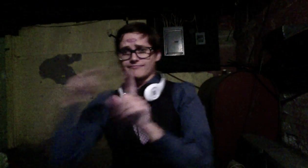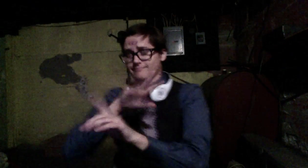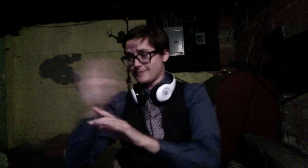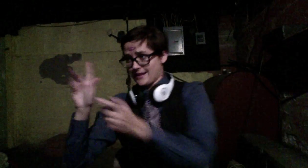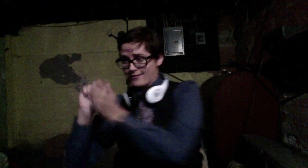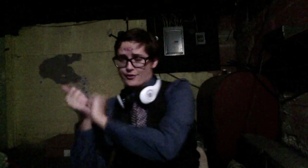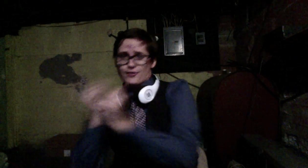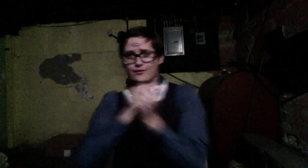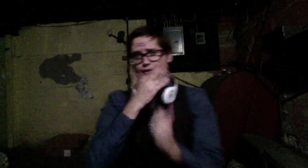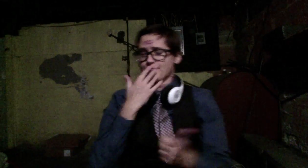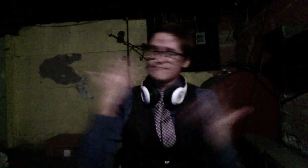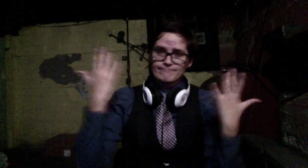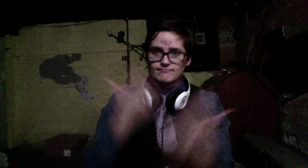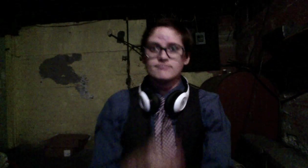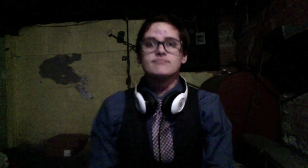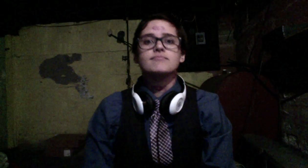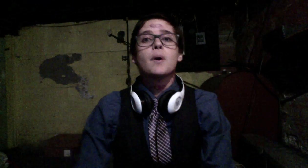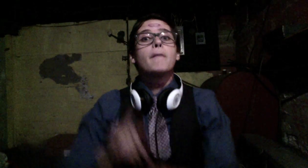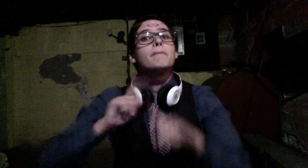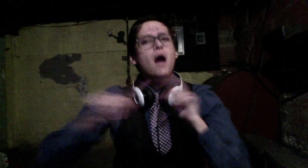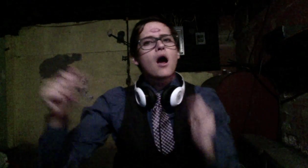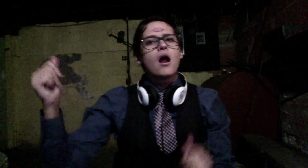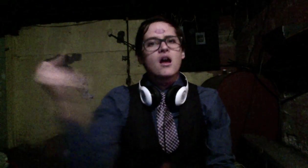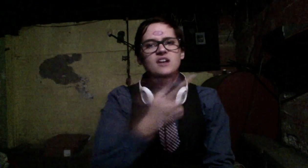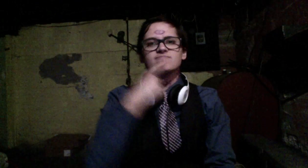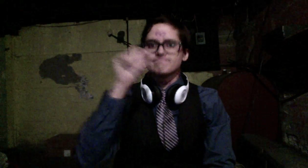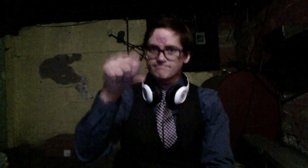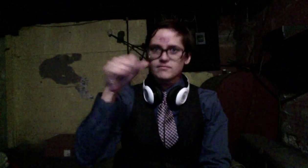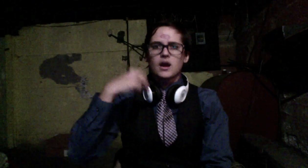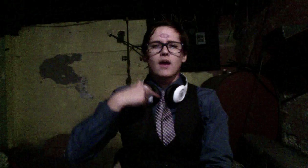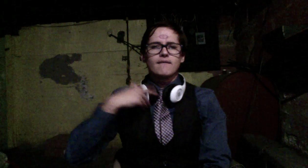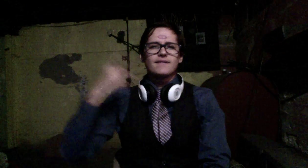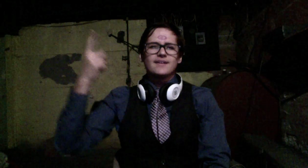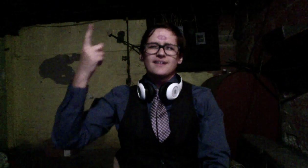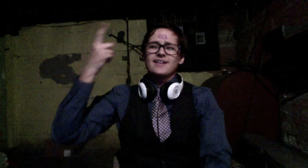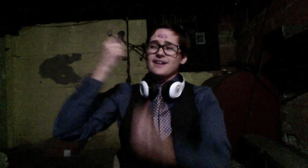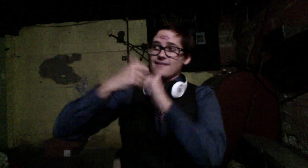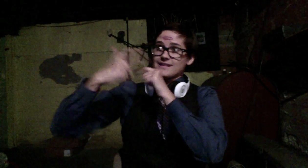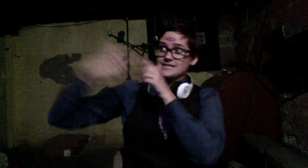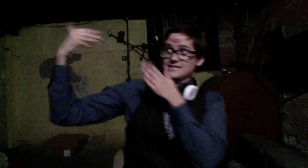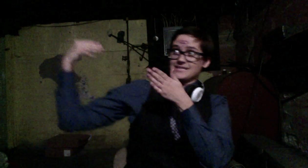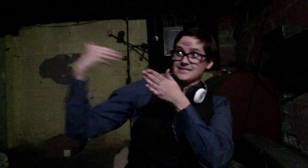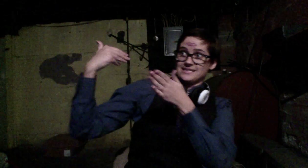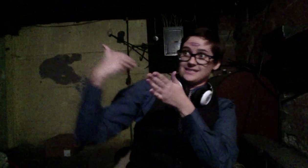THEIR CHANGE COLOR *SHRUG* BUT ALL SAID YES HAVE EVERY TIME COME-CLOSER